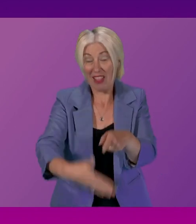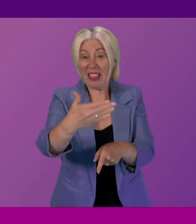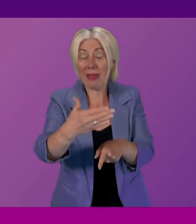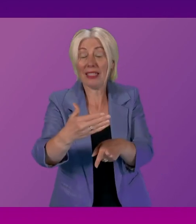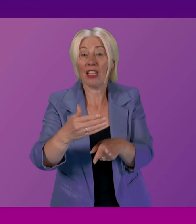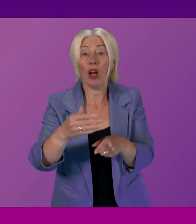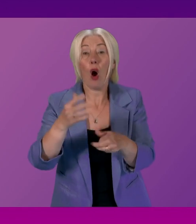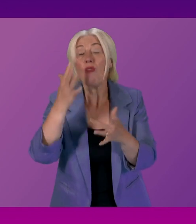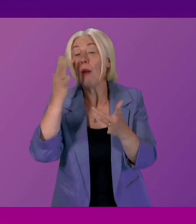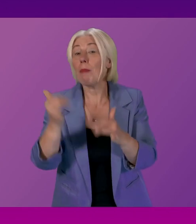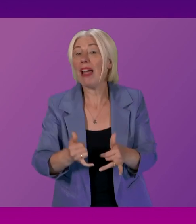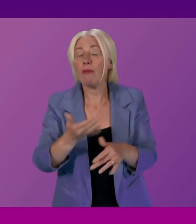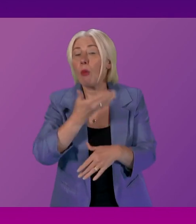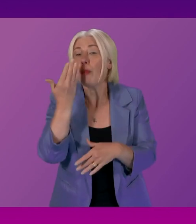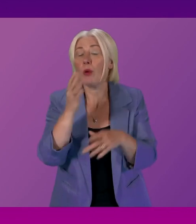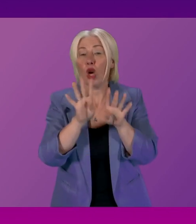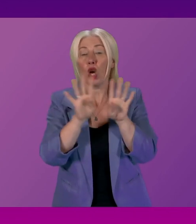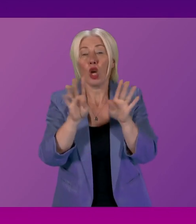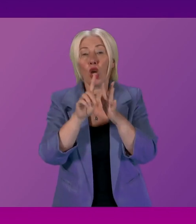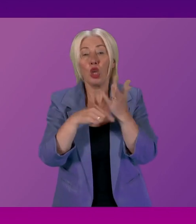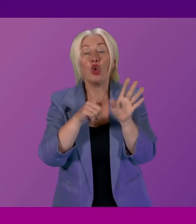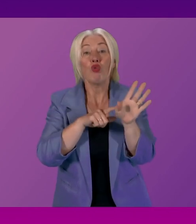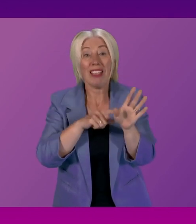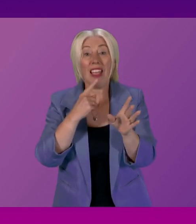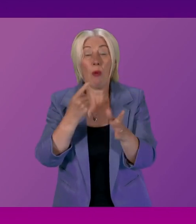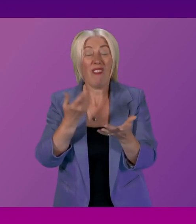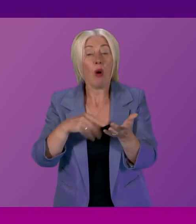is coming from a review conducted by the second most senior judge, Lady Dorrian—a very experienced